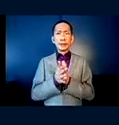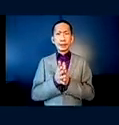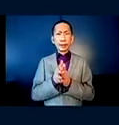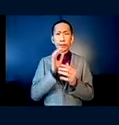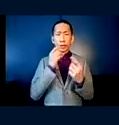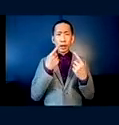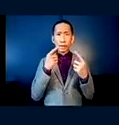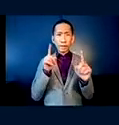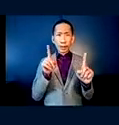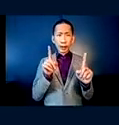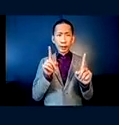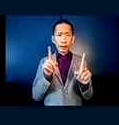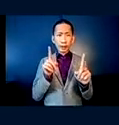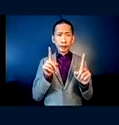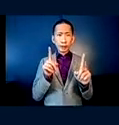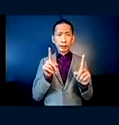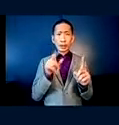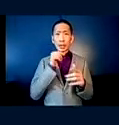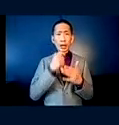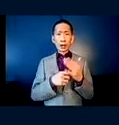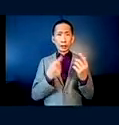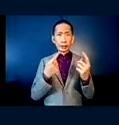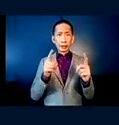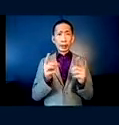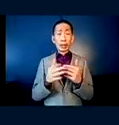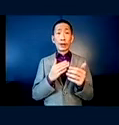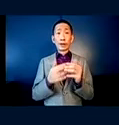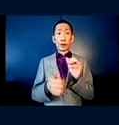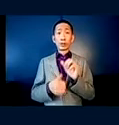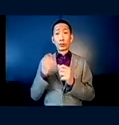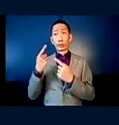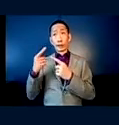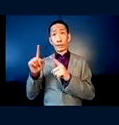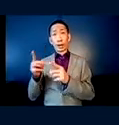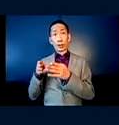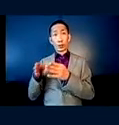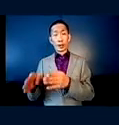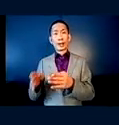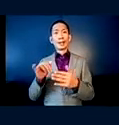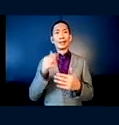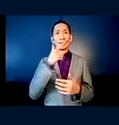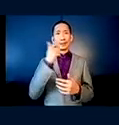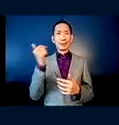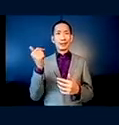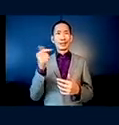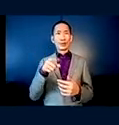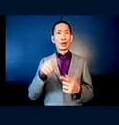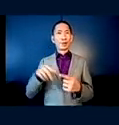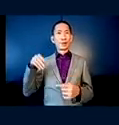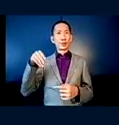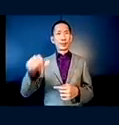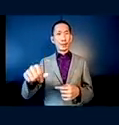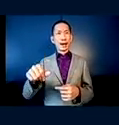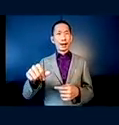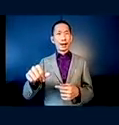SO WHY IS THE INCENTIVE NOT EFFECTIVE, NOT COST EFFECTIVE EVEN THOUGH MOST EFFECTIVE?